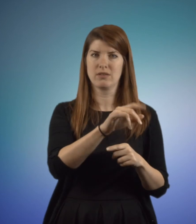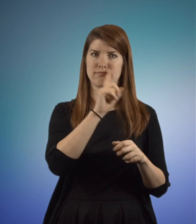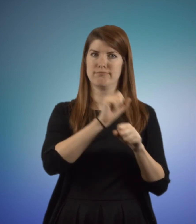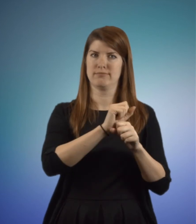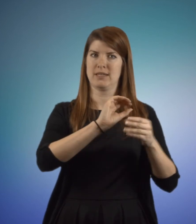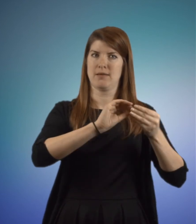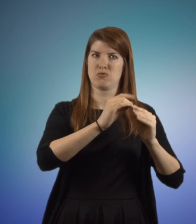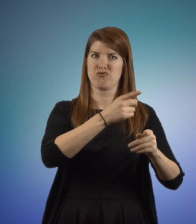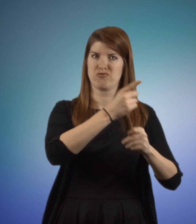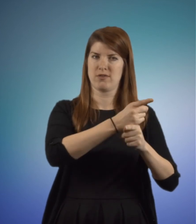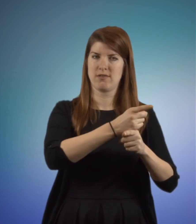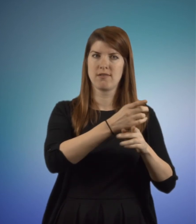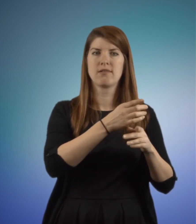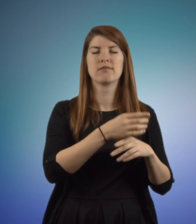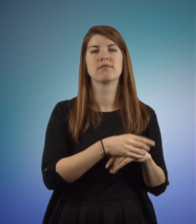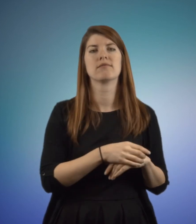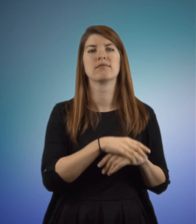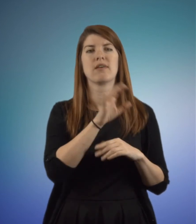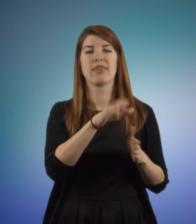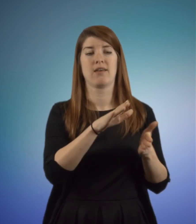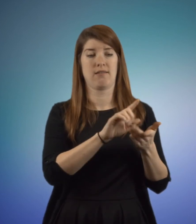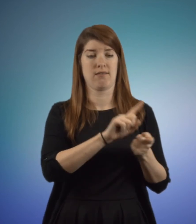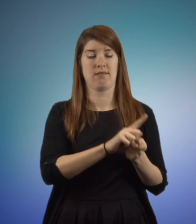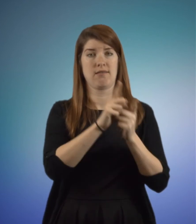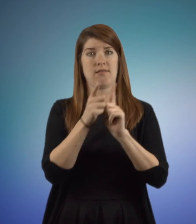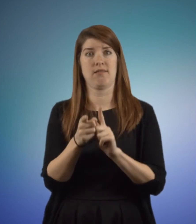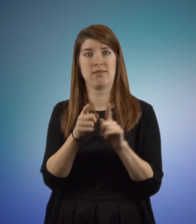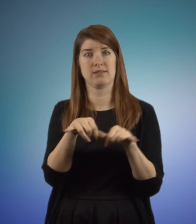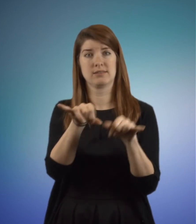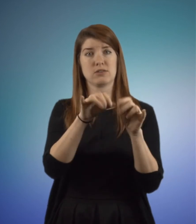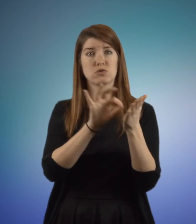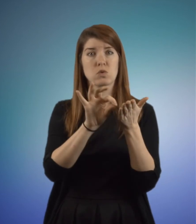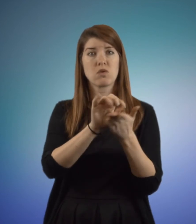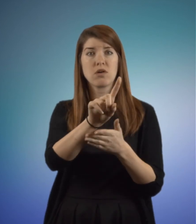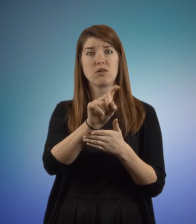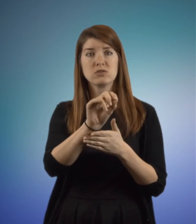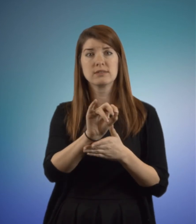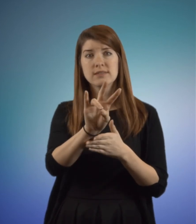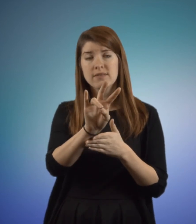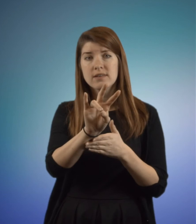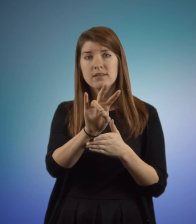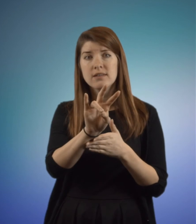That's turned into a standard score of 107, which is right in the middle